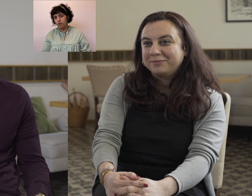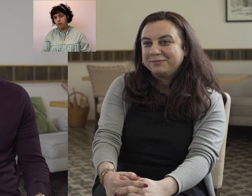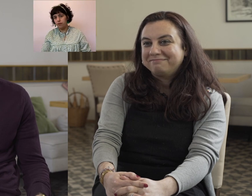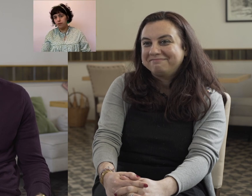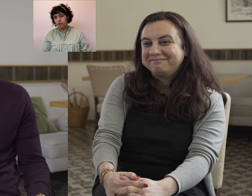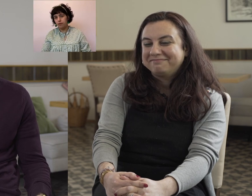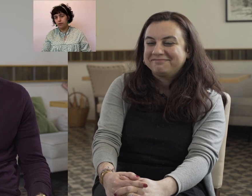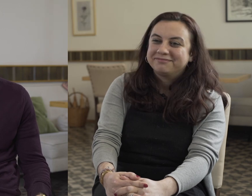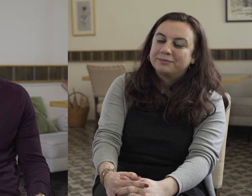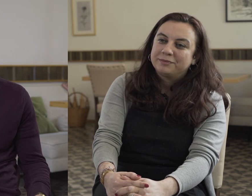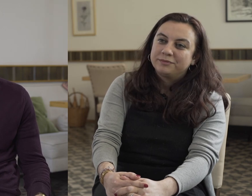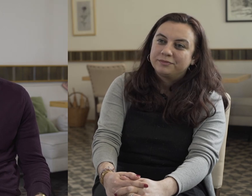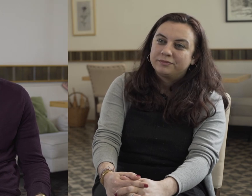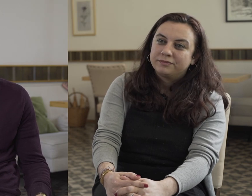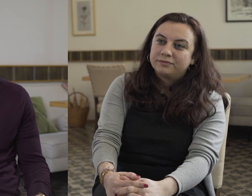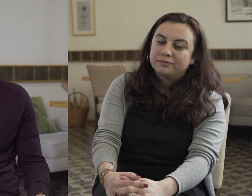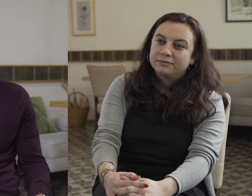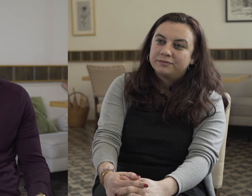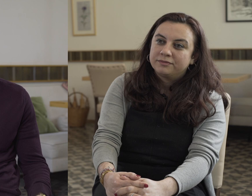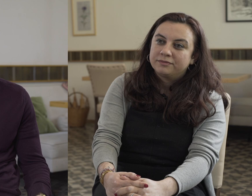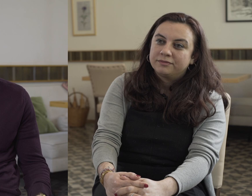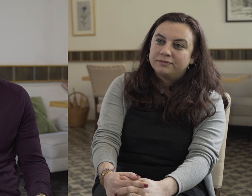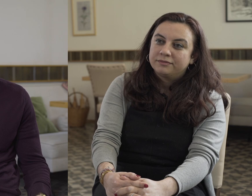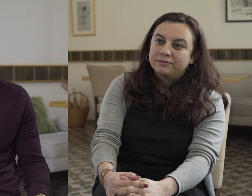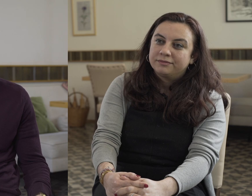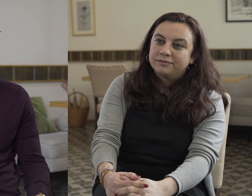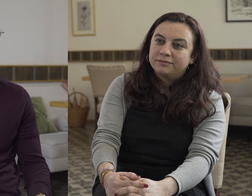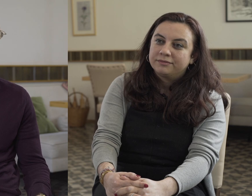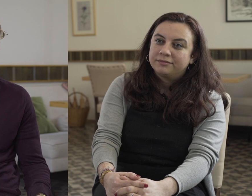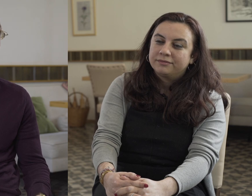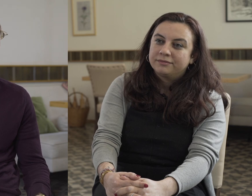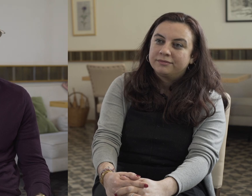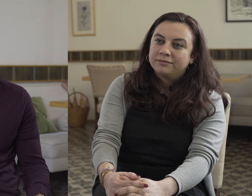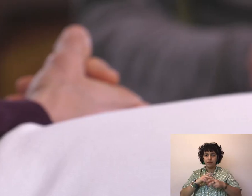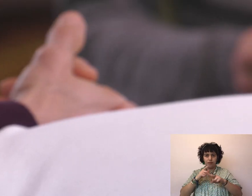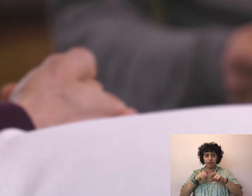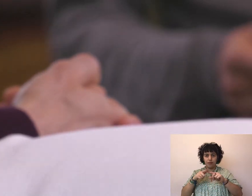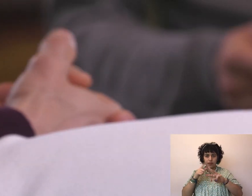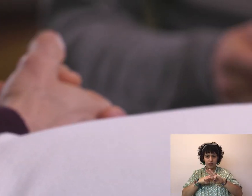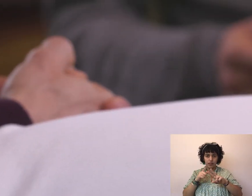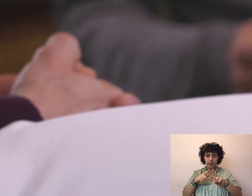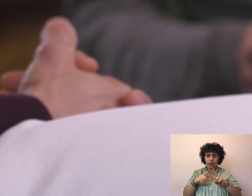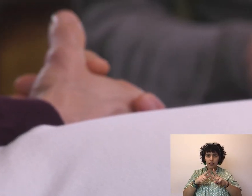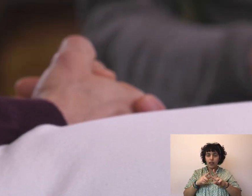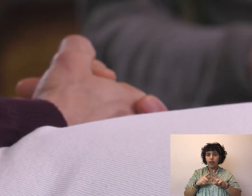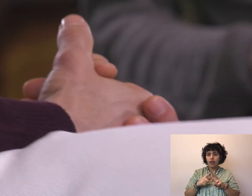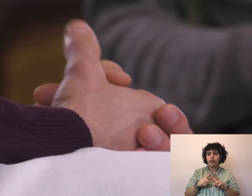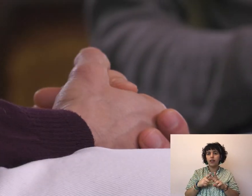So there is a moment when you feel unwell but there is also a moment when you feel so good. Cause somehow I destroyed the perception there,